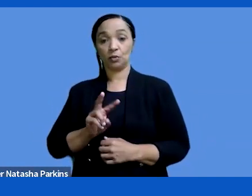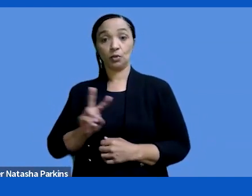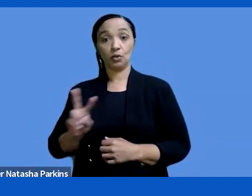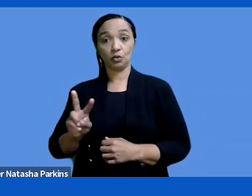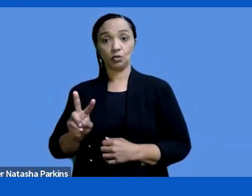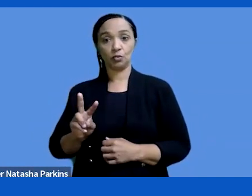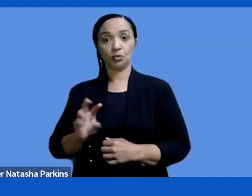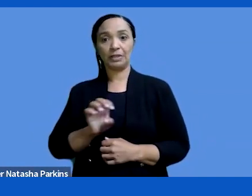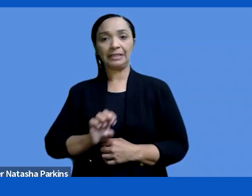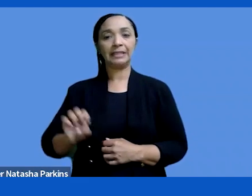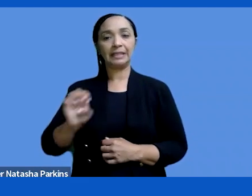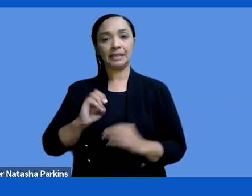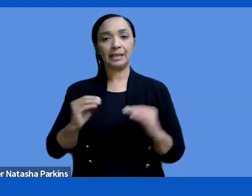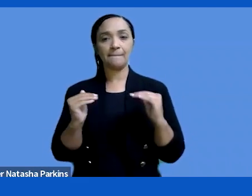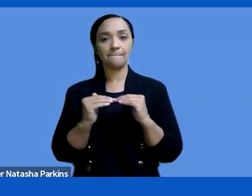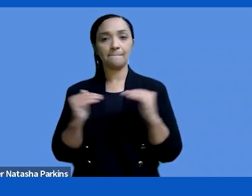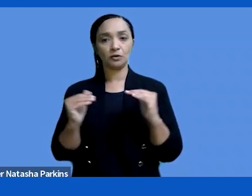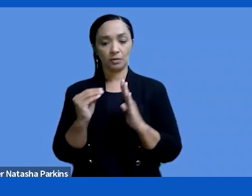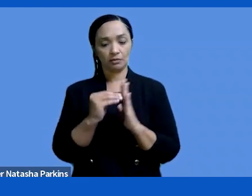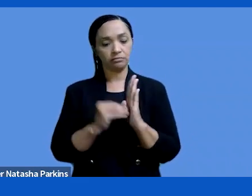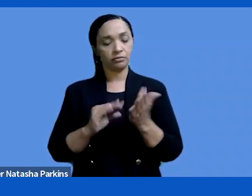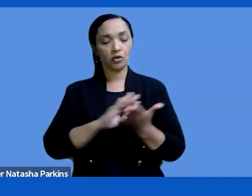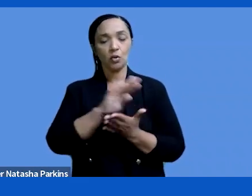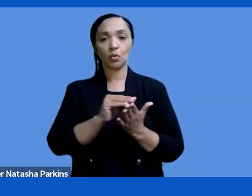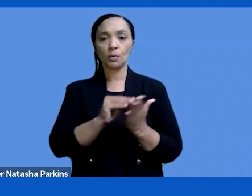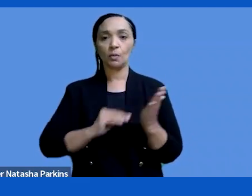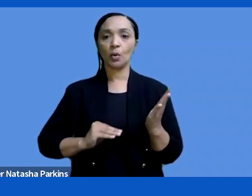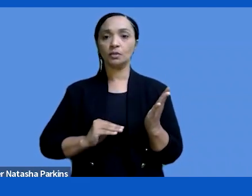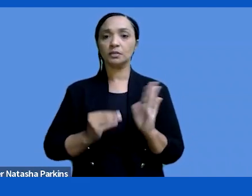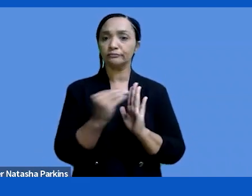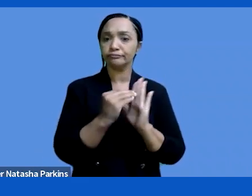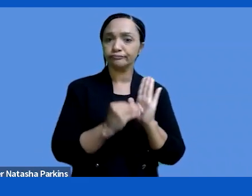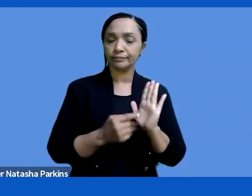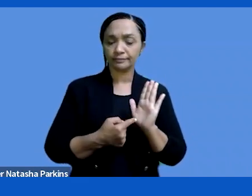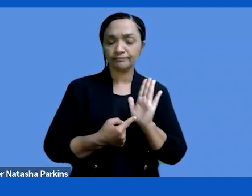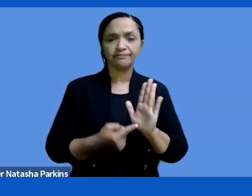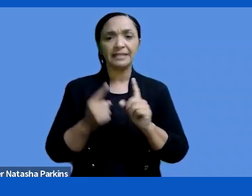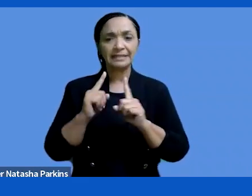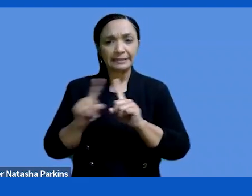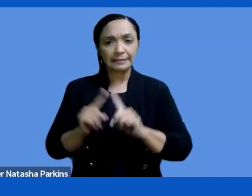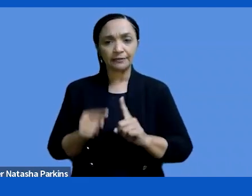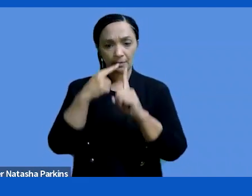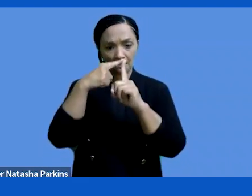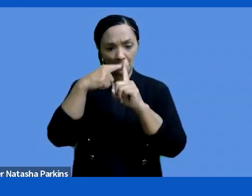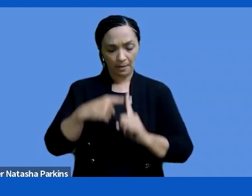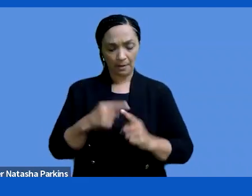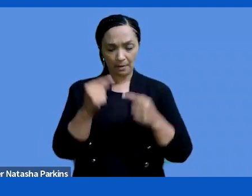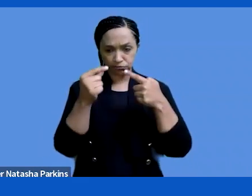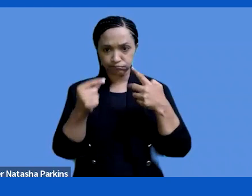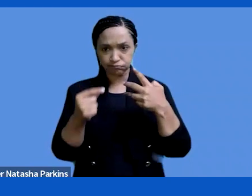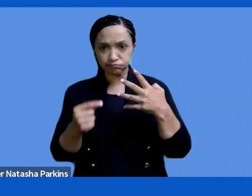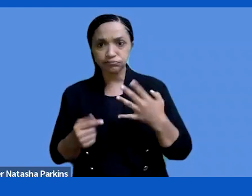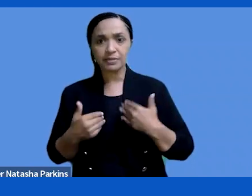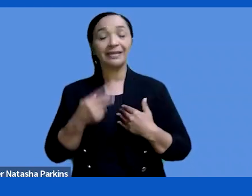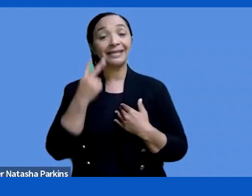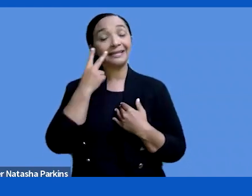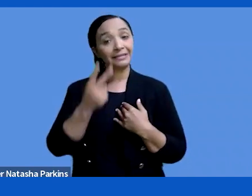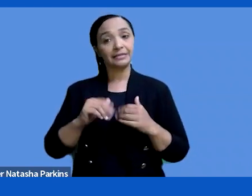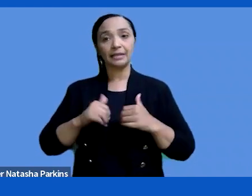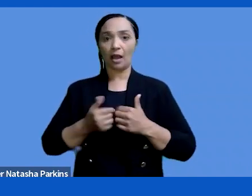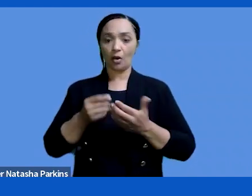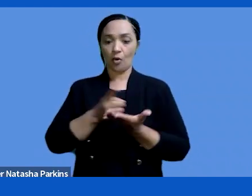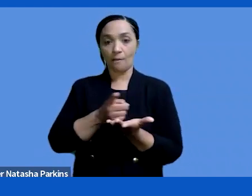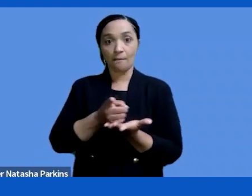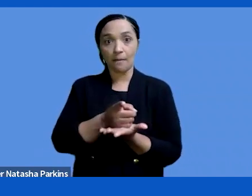benchmark report that looks at many indicators, there is a pilot on accessibility. They found